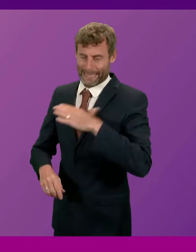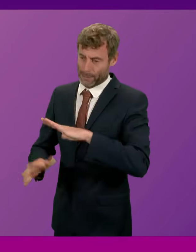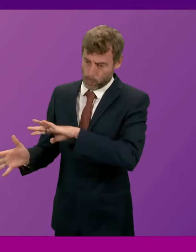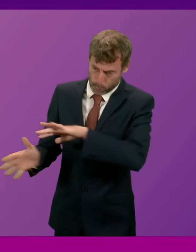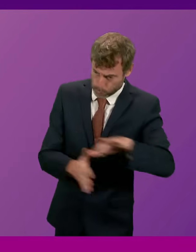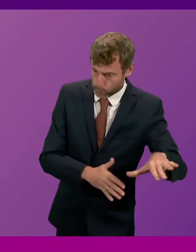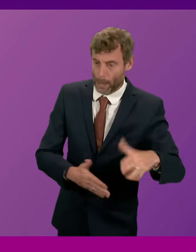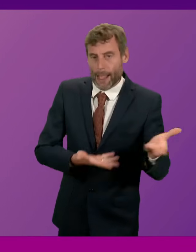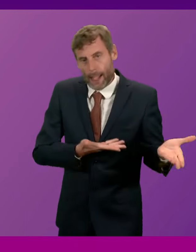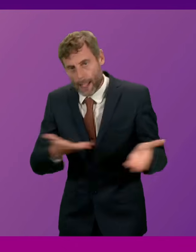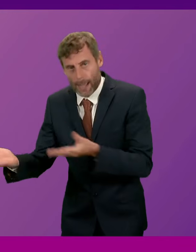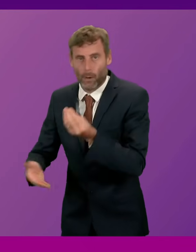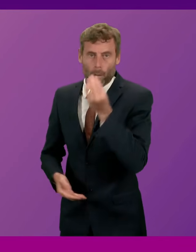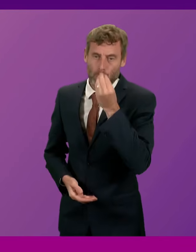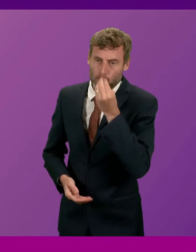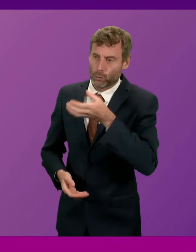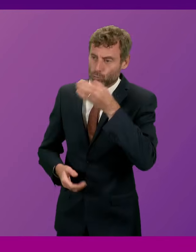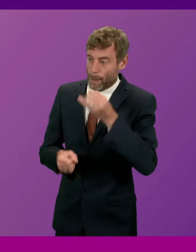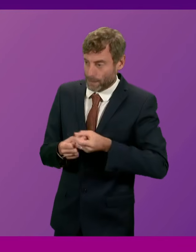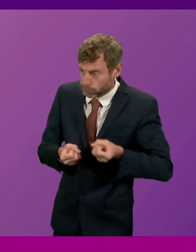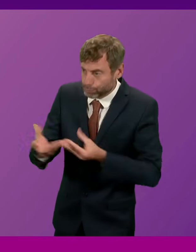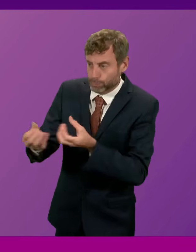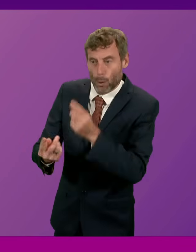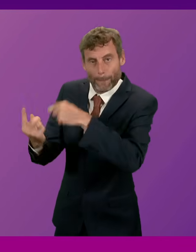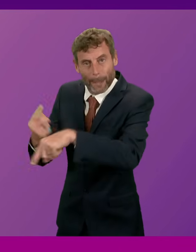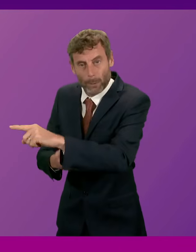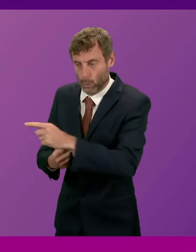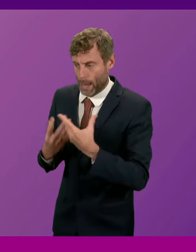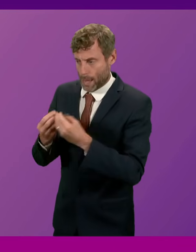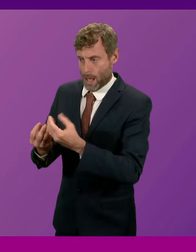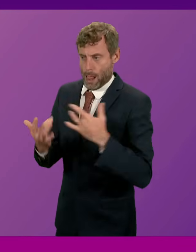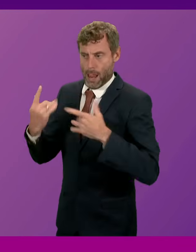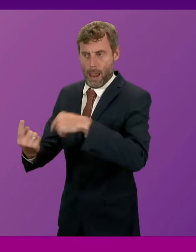and we need to start the process of recovery for the people in Palestine,